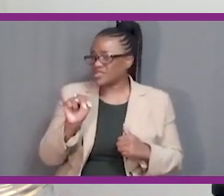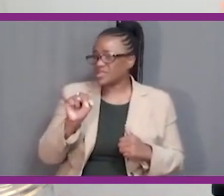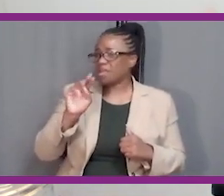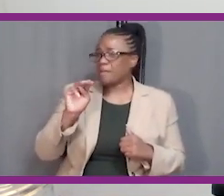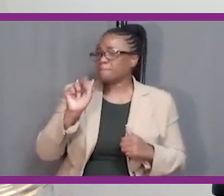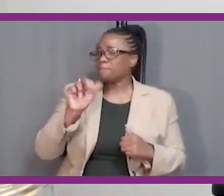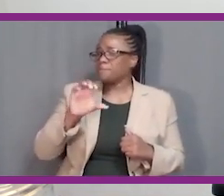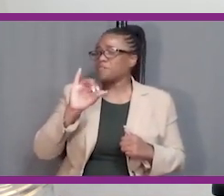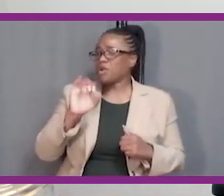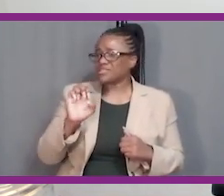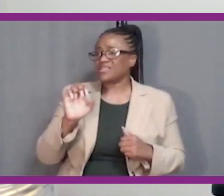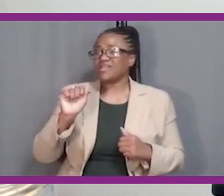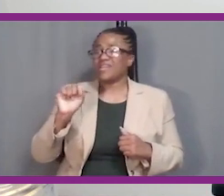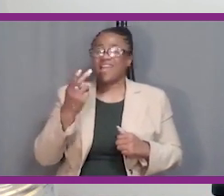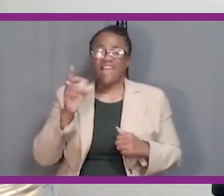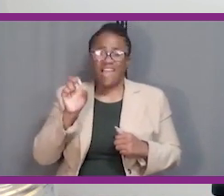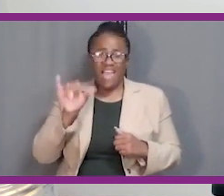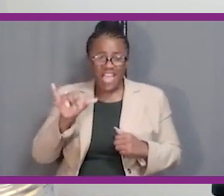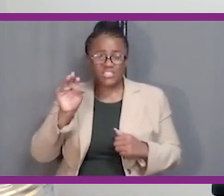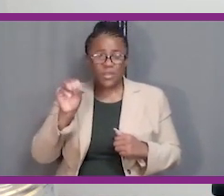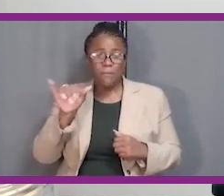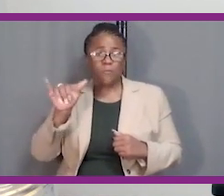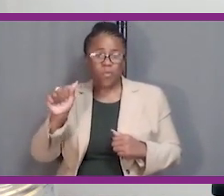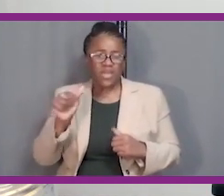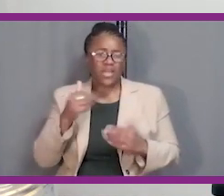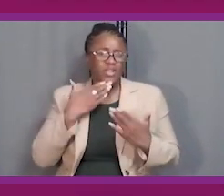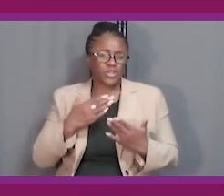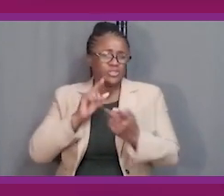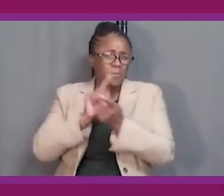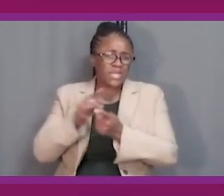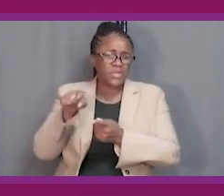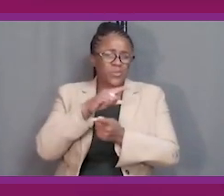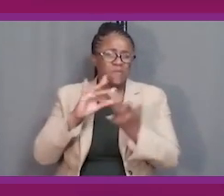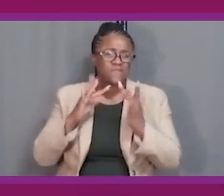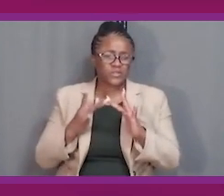hearing everything that you all had to say. Thank you again for having me. Susan Sygall: Yeah, I just really